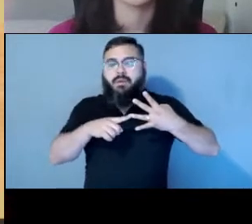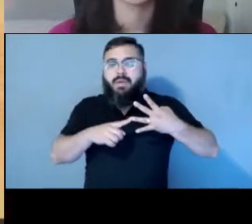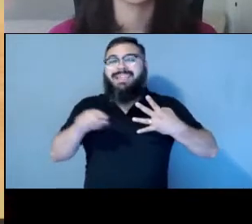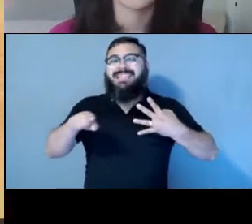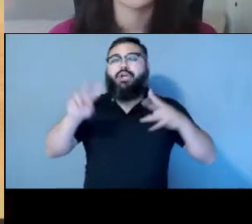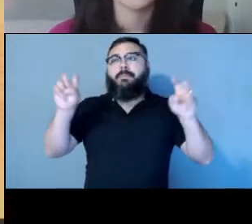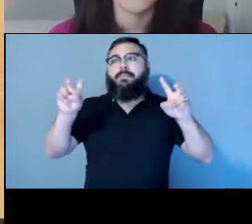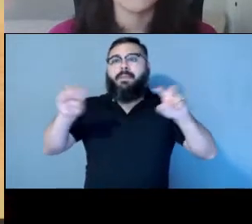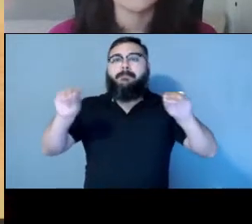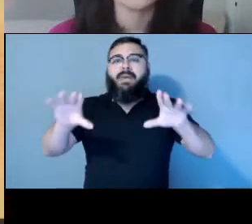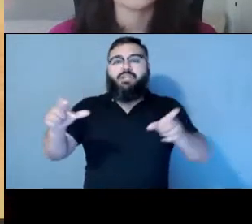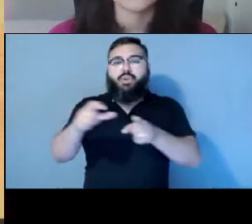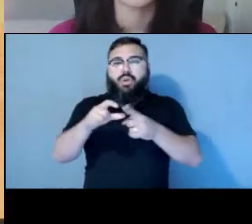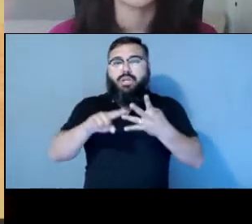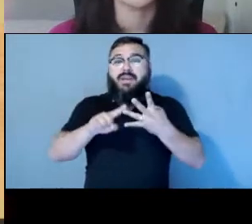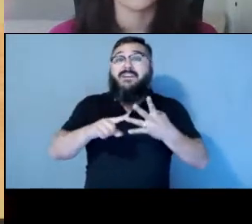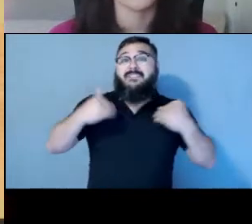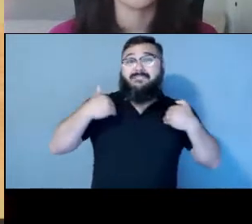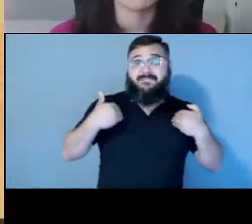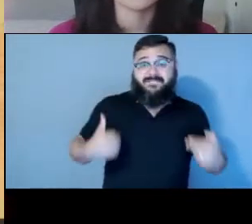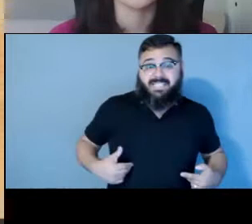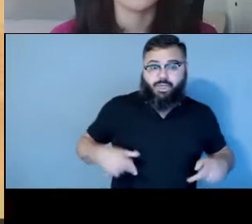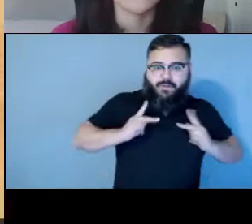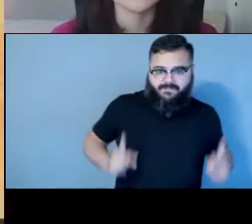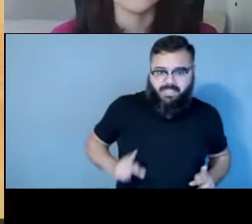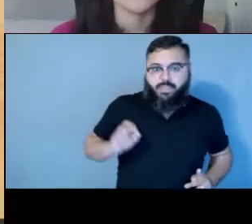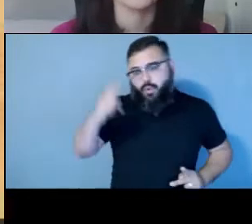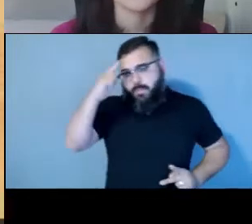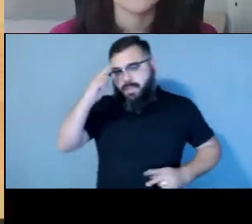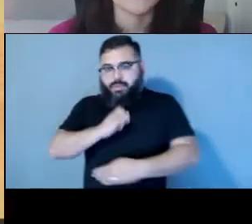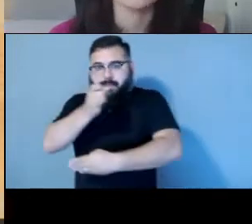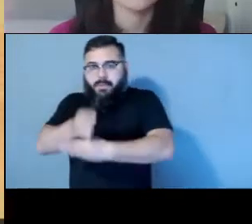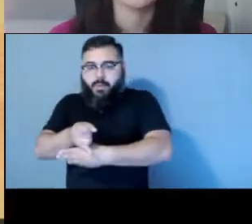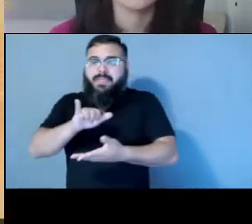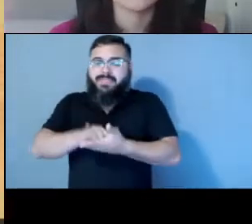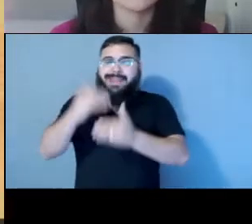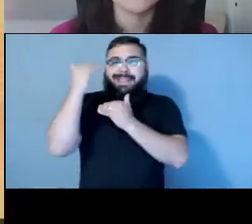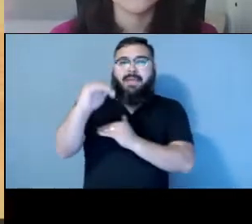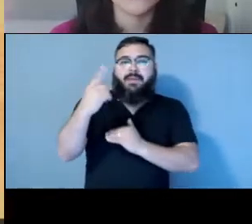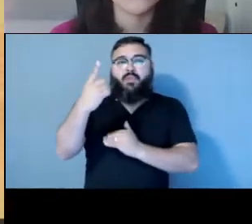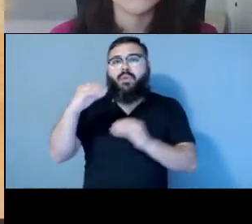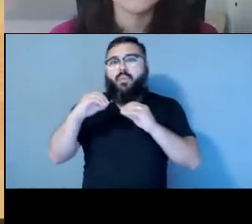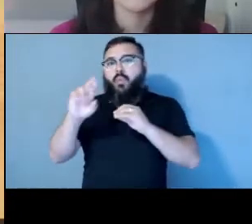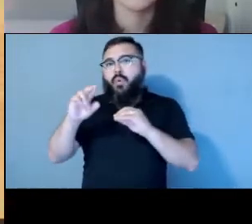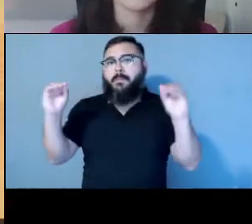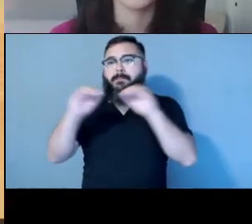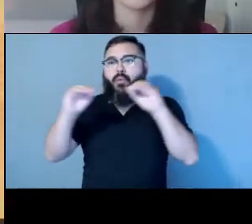a physical or mental impairment that substantially limits one or more major life activity. And the major life activities we're dealing with here